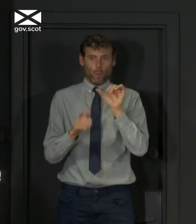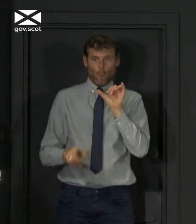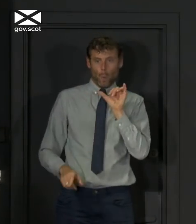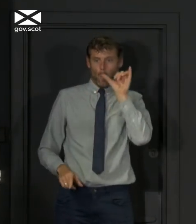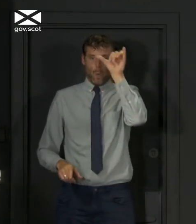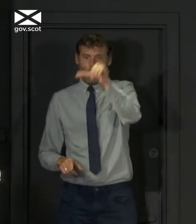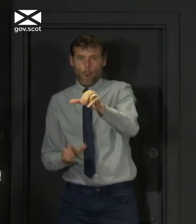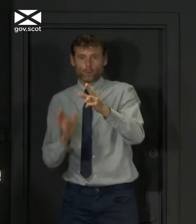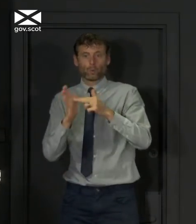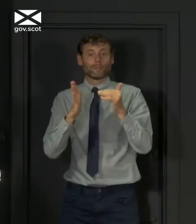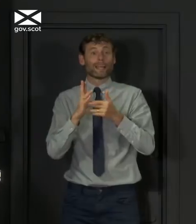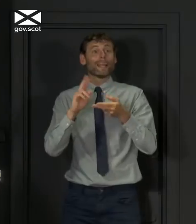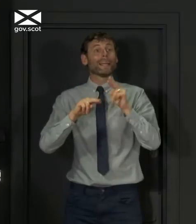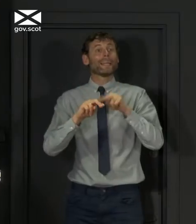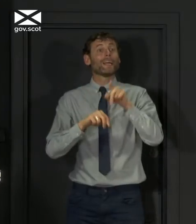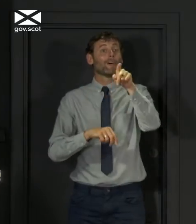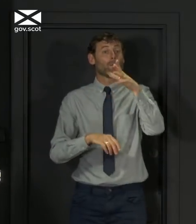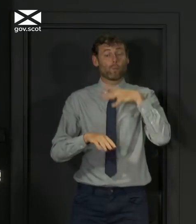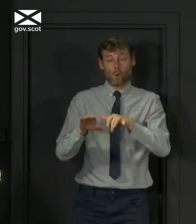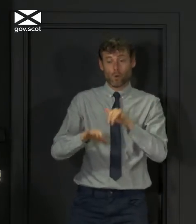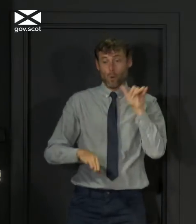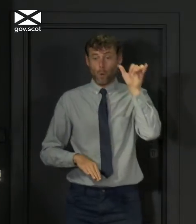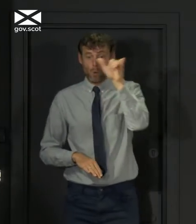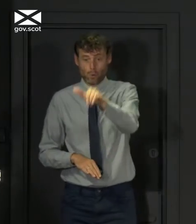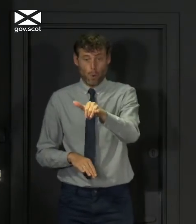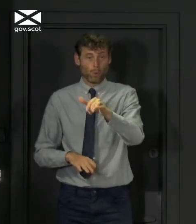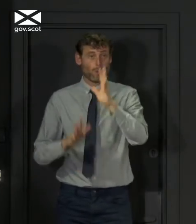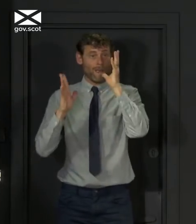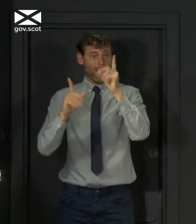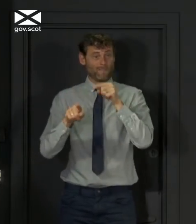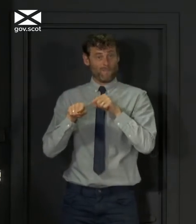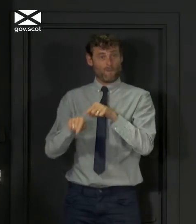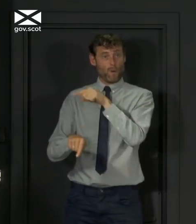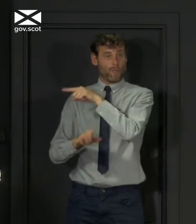quarantine. So elimination doesn't mean the risk has gone away, it means we get it to